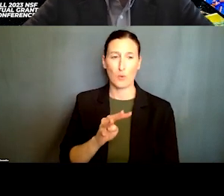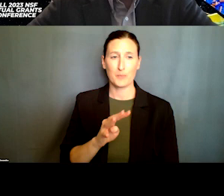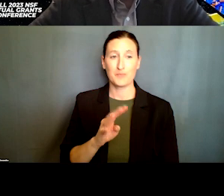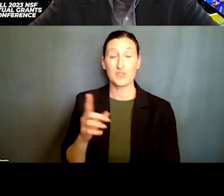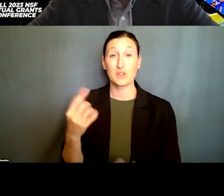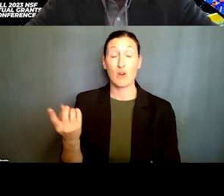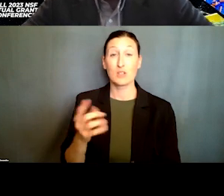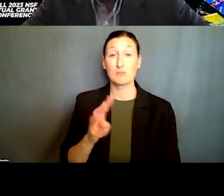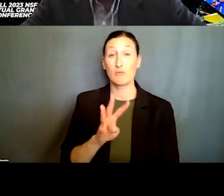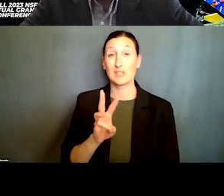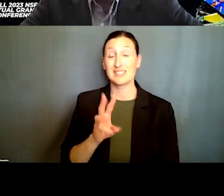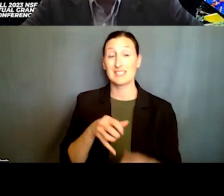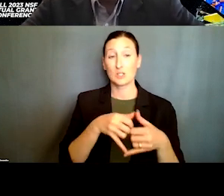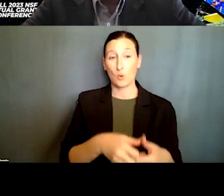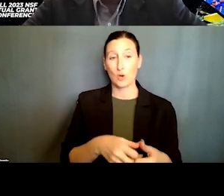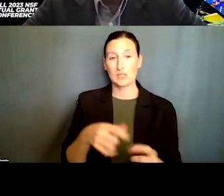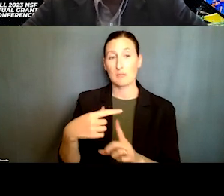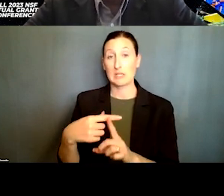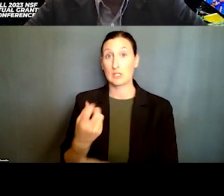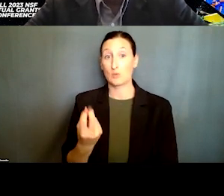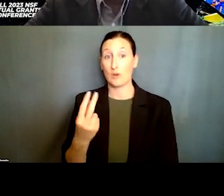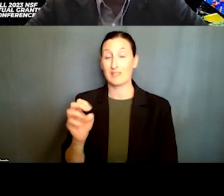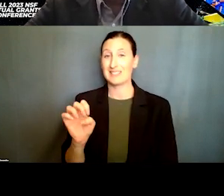including +12 seed funding awards up to